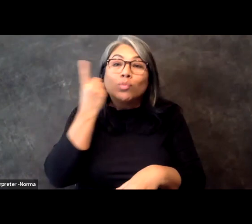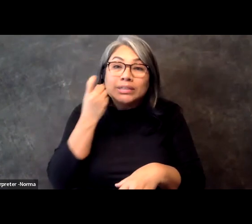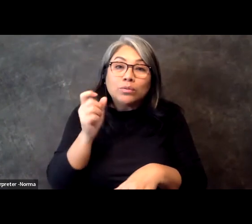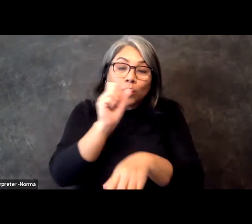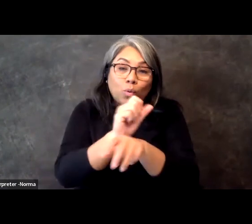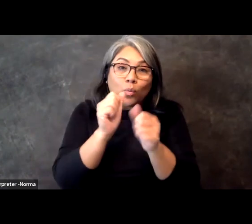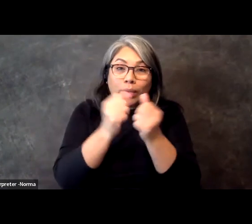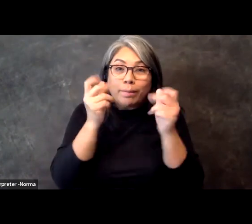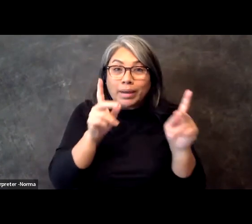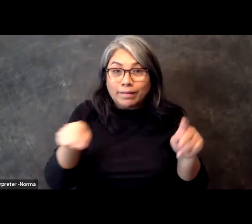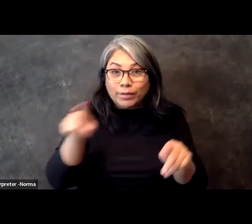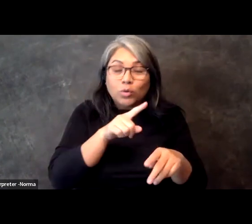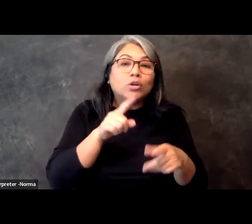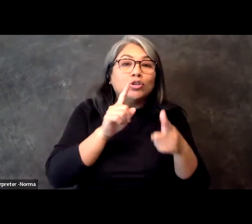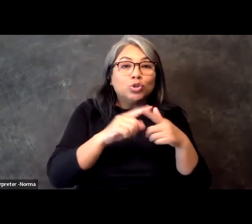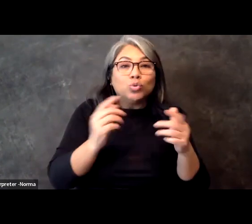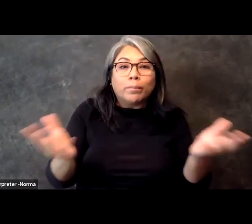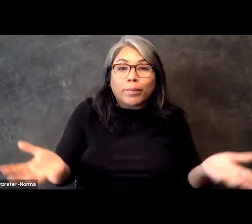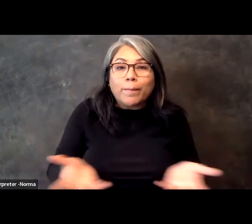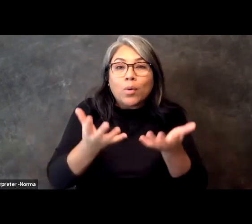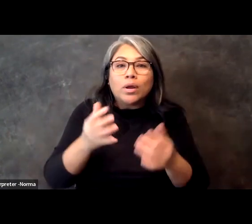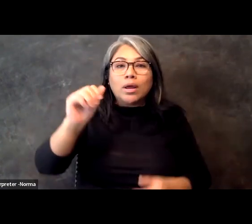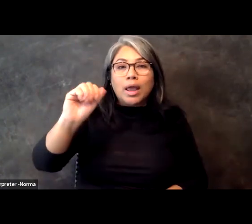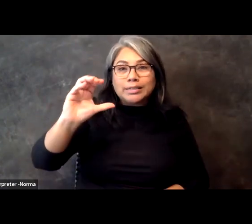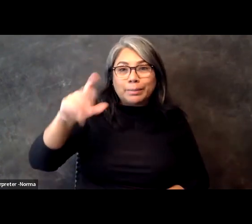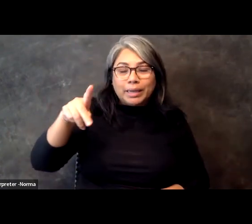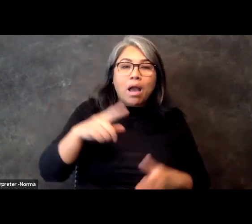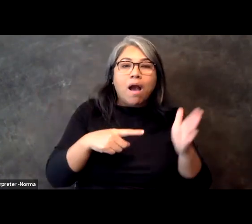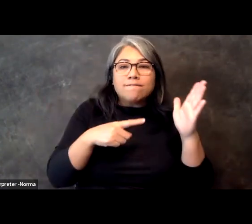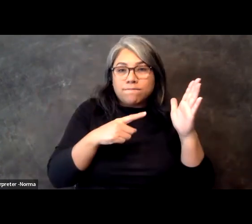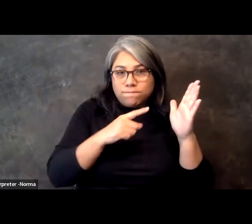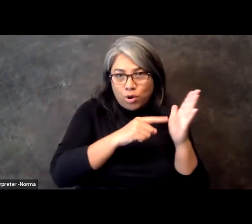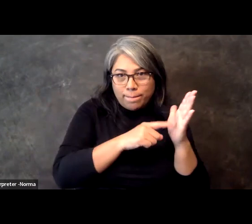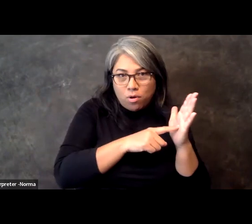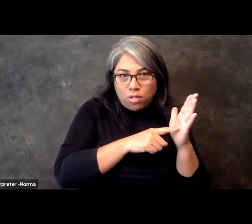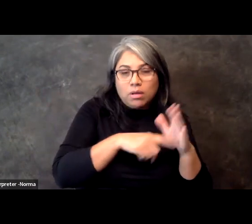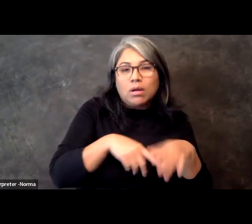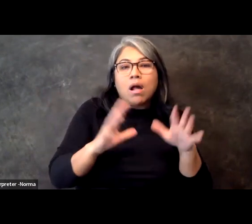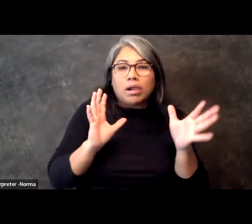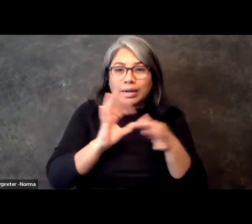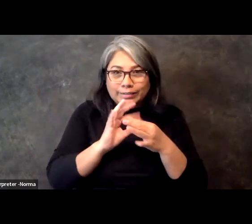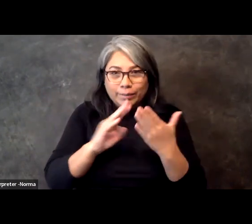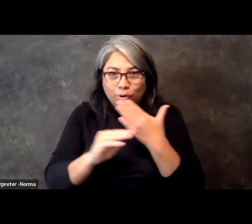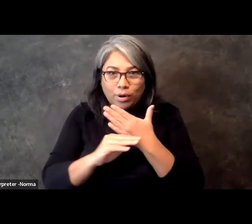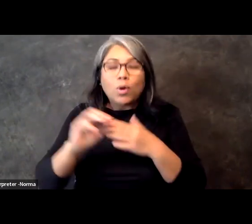Connectivity Program ACP. Which is also a benefit under the infrastructure investment and Jobs Act.